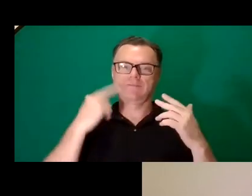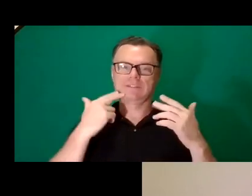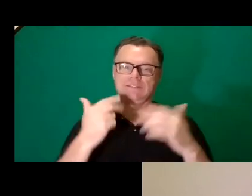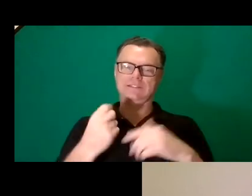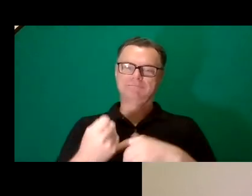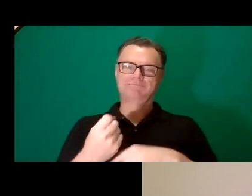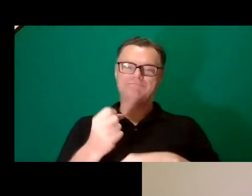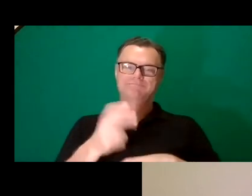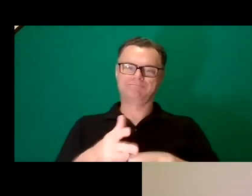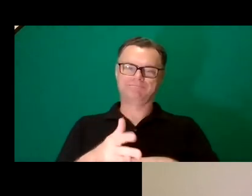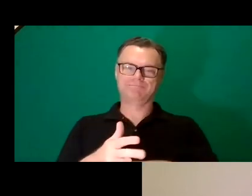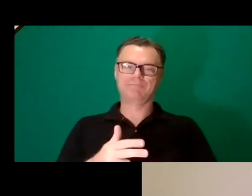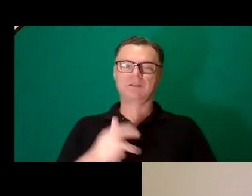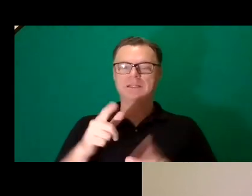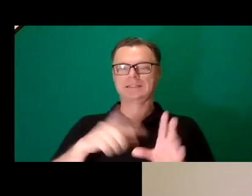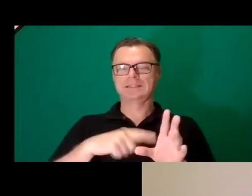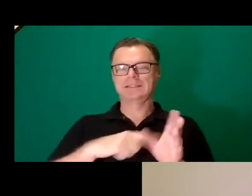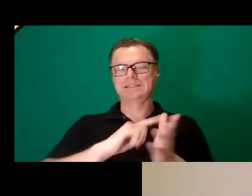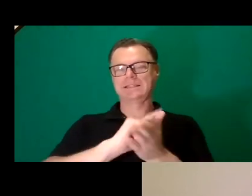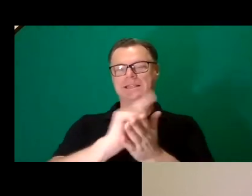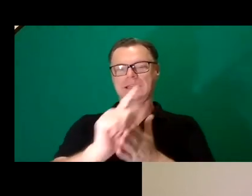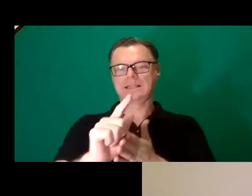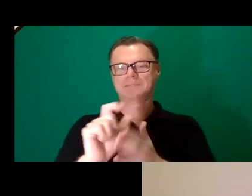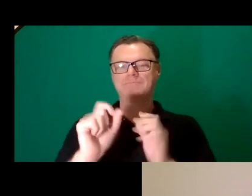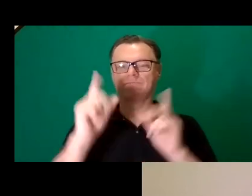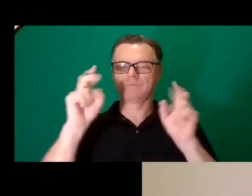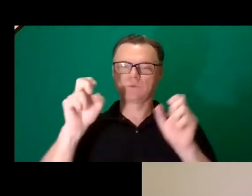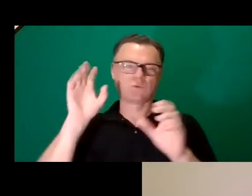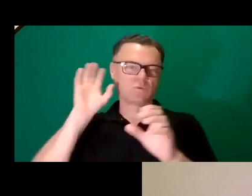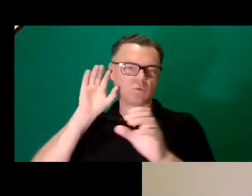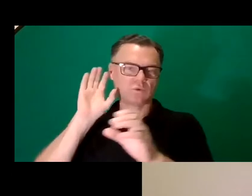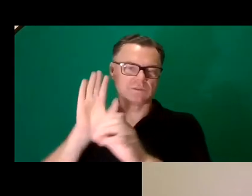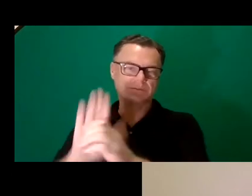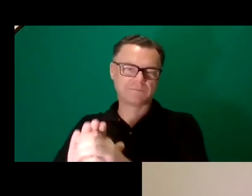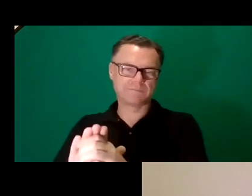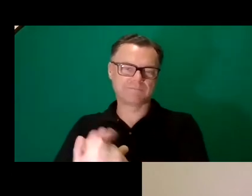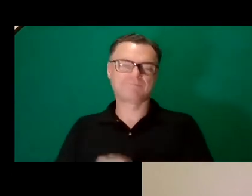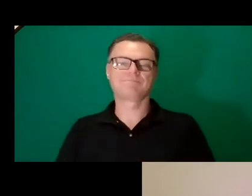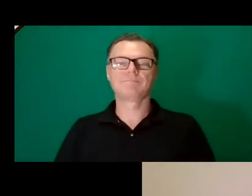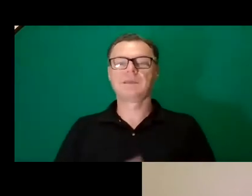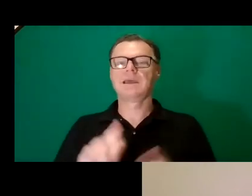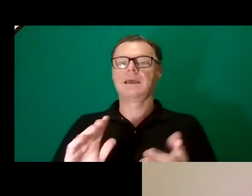It took her years to realize that that was audism. Happily, as she has made